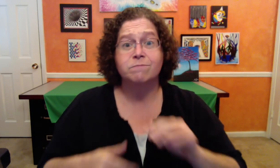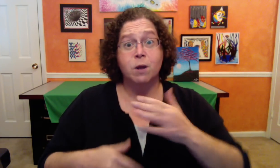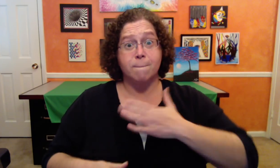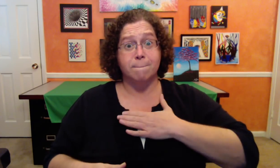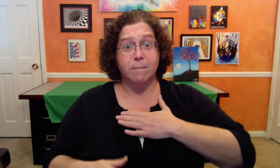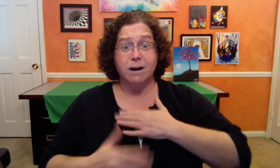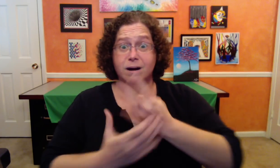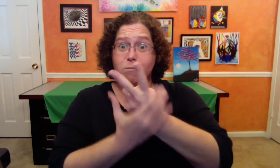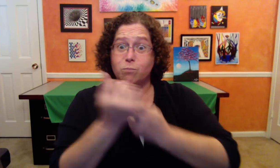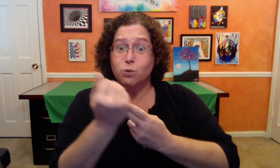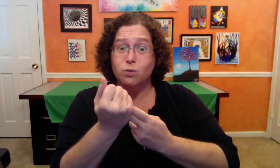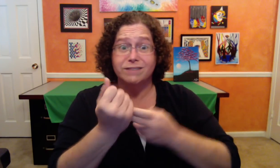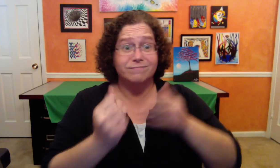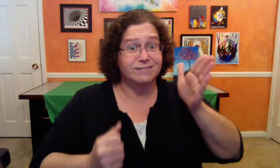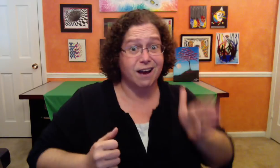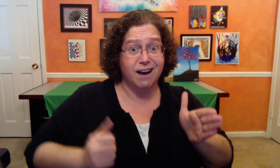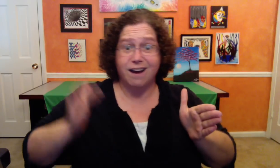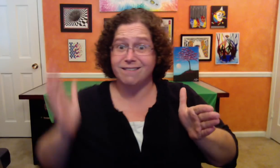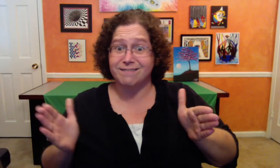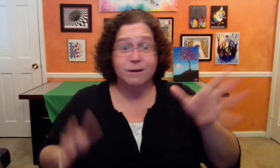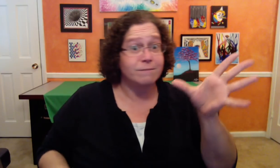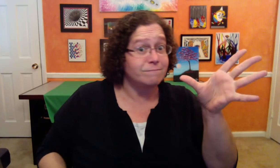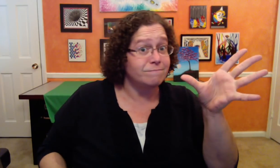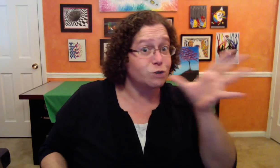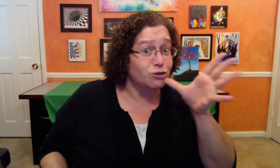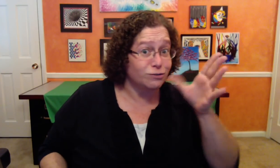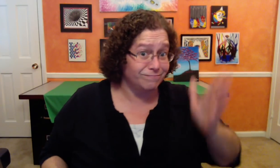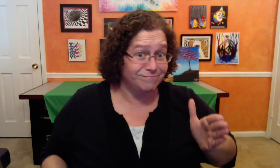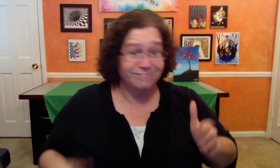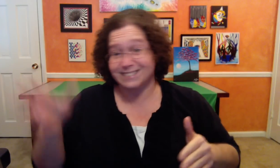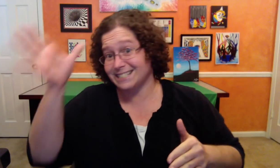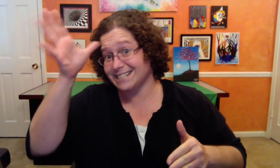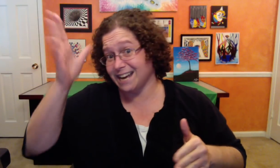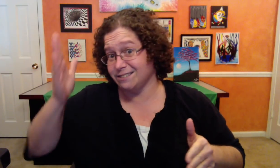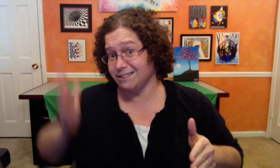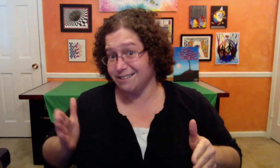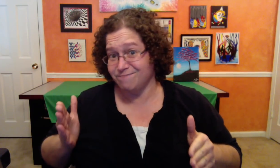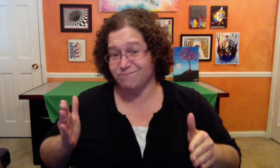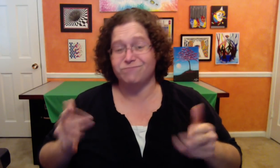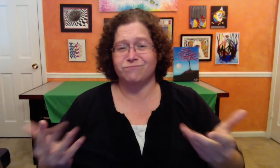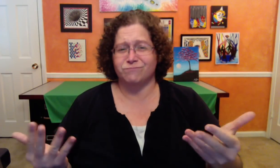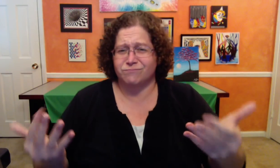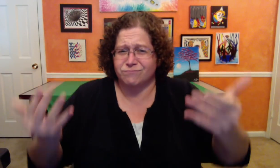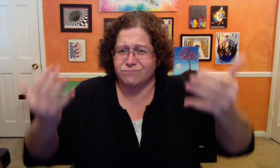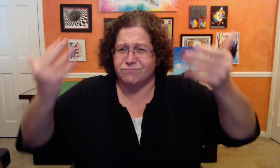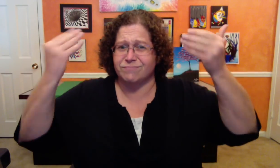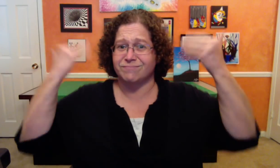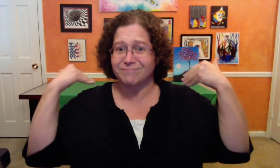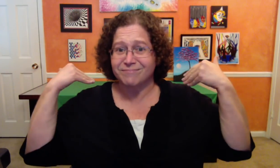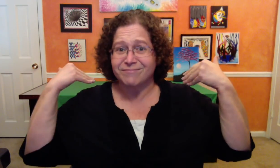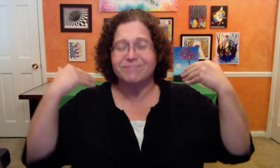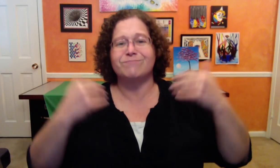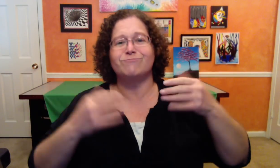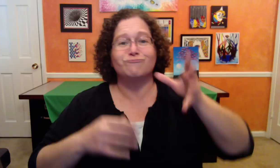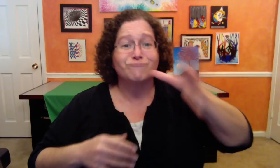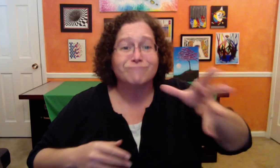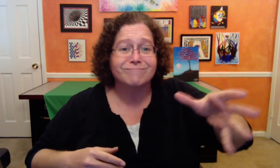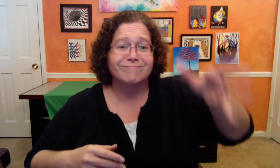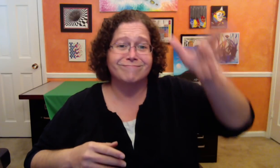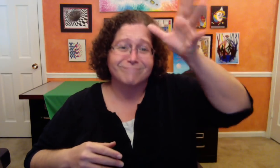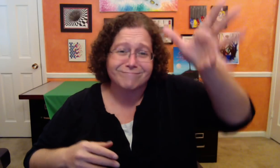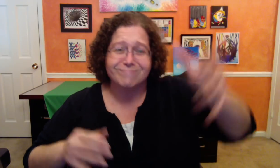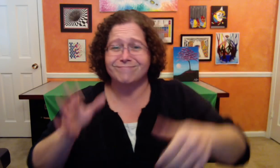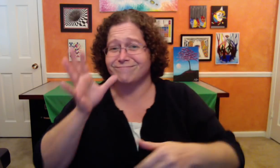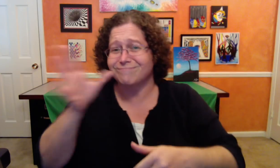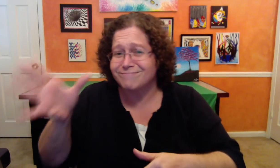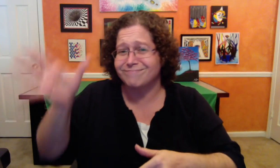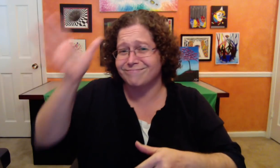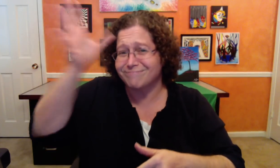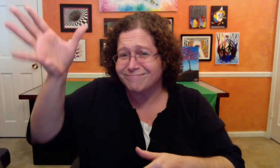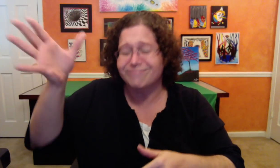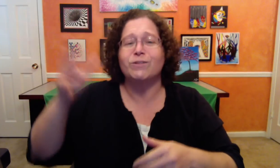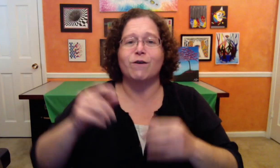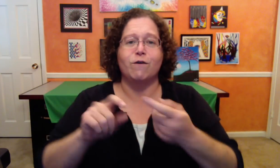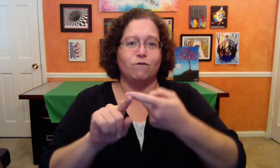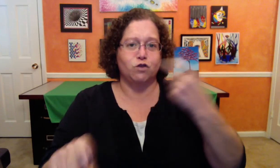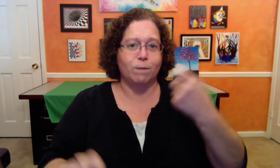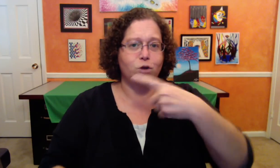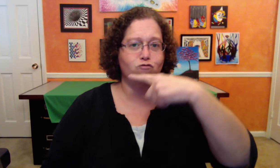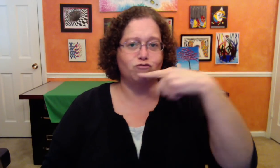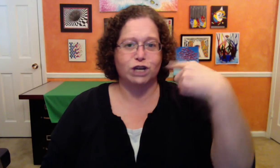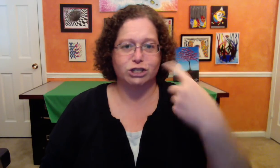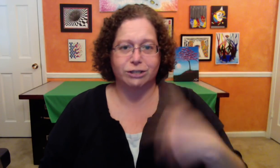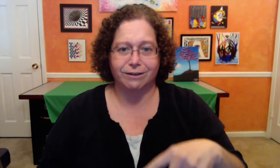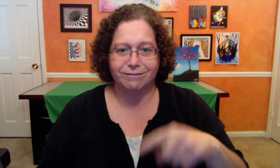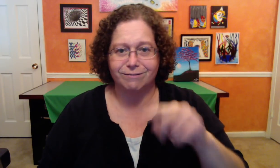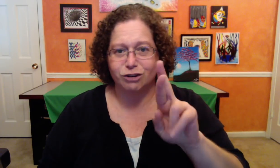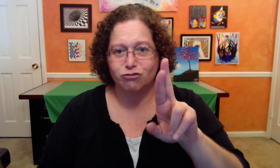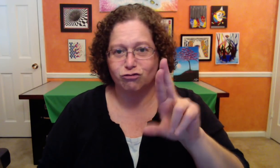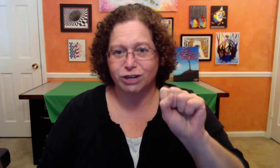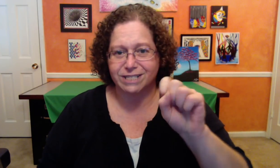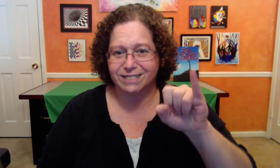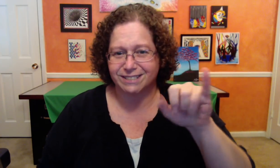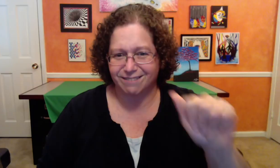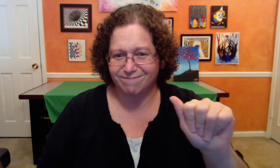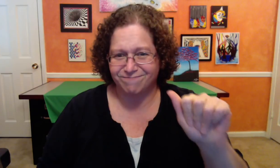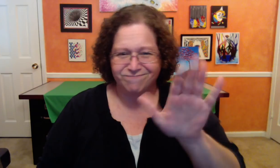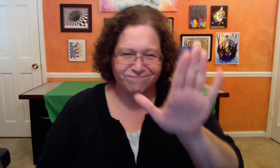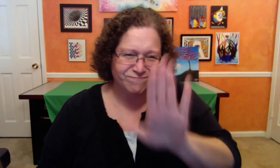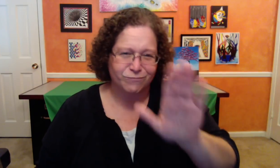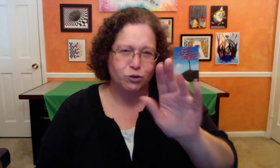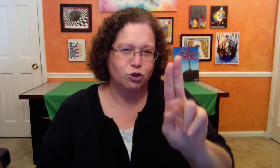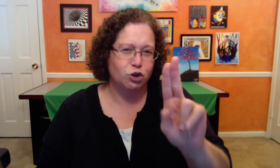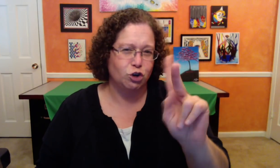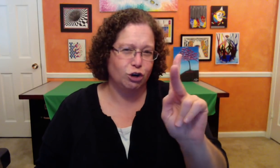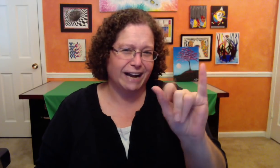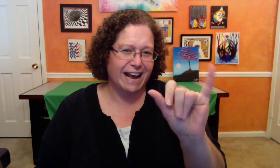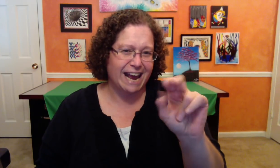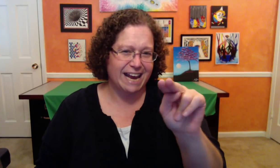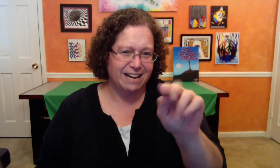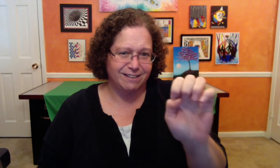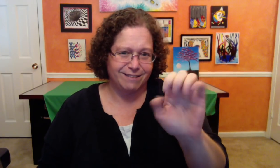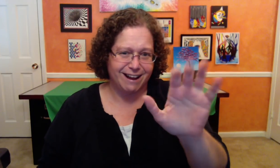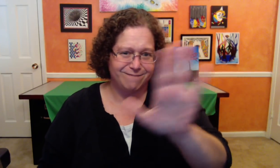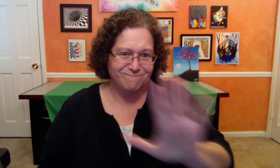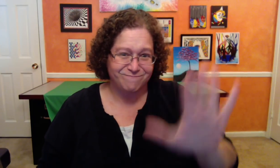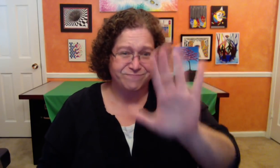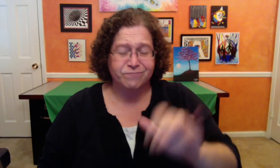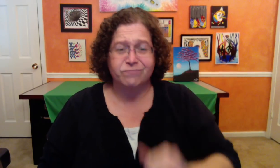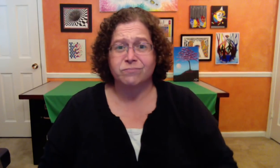Both sides of my maternal and paternal grandparents and their ancestors were from Russia, near Ukraine area.